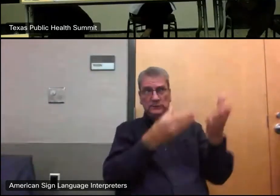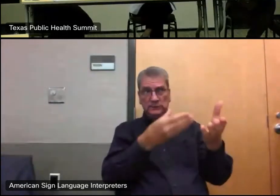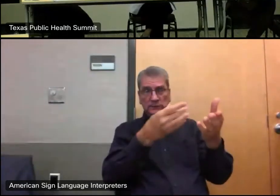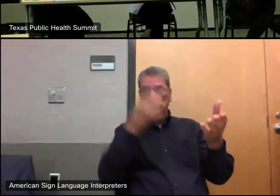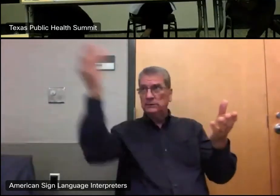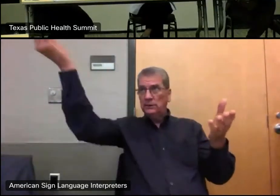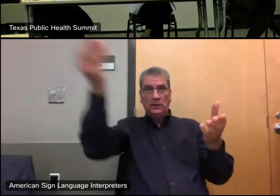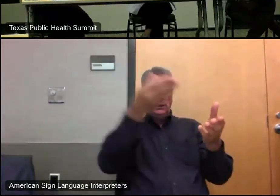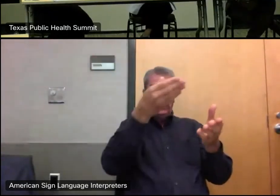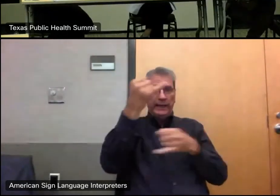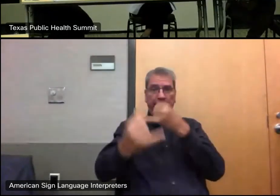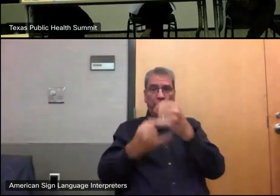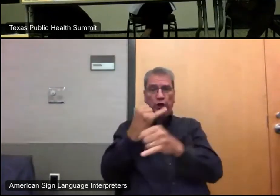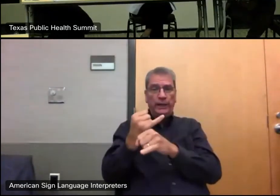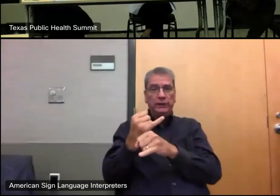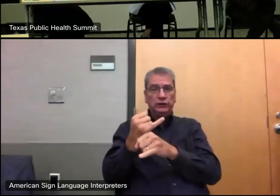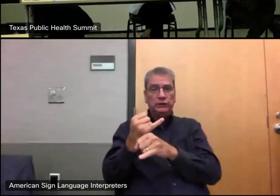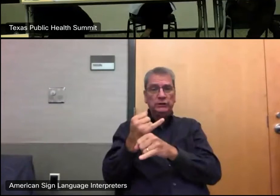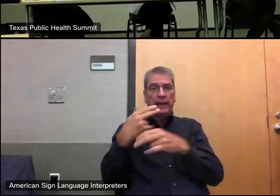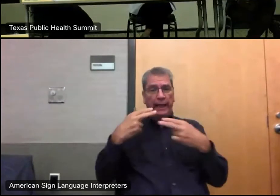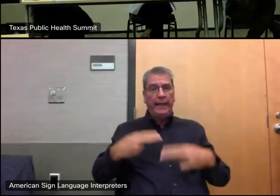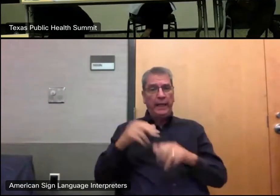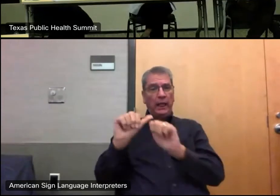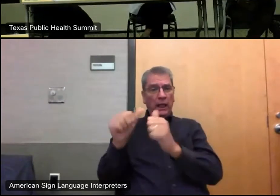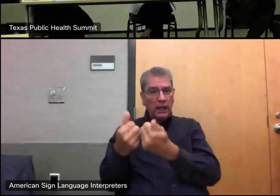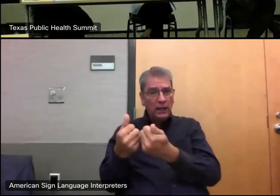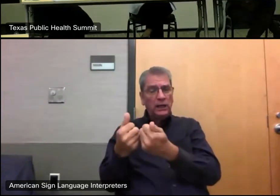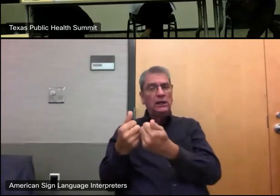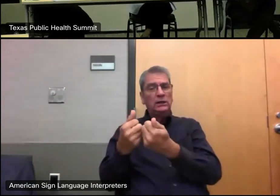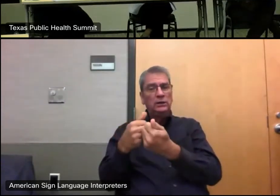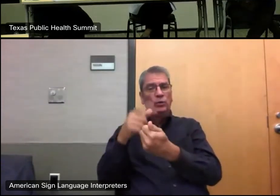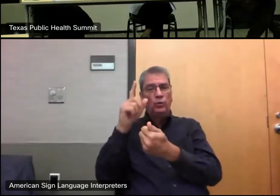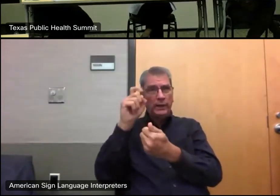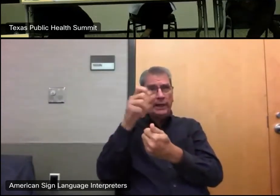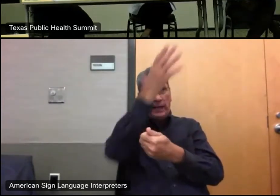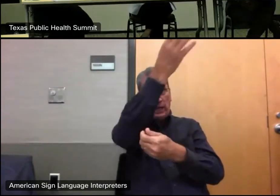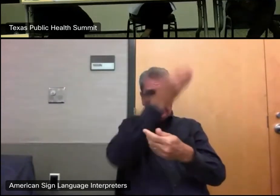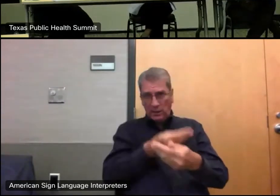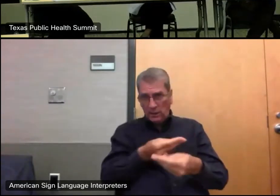health agencies. And so we had information that we needed to get out to particular audiences,